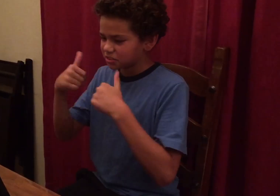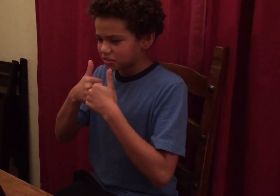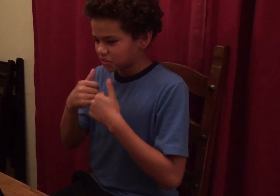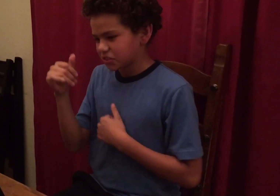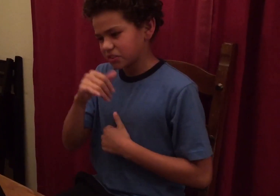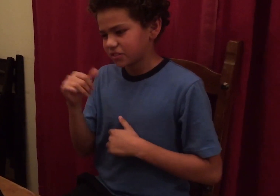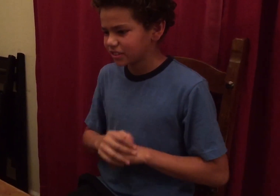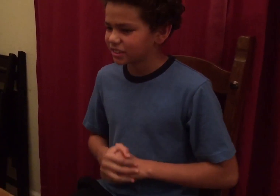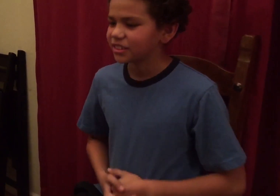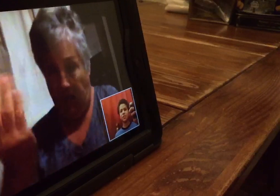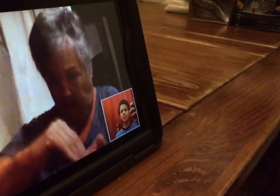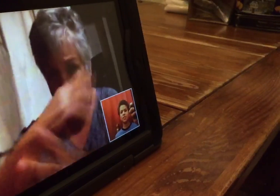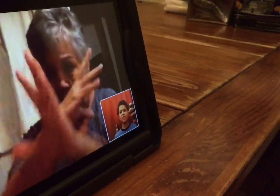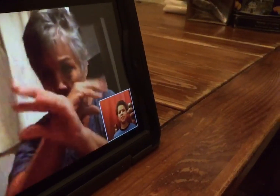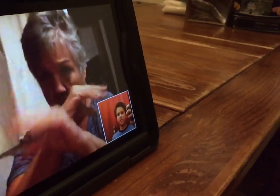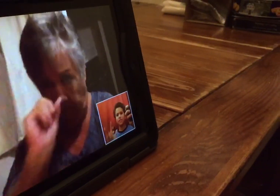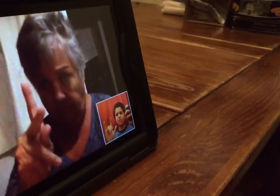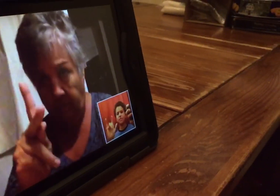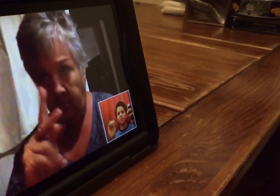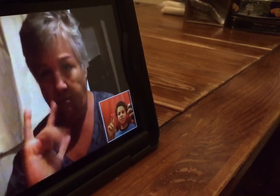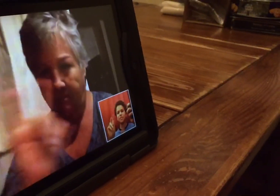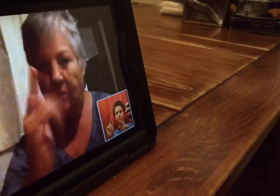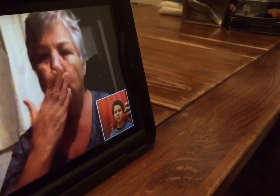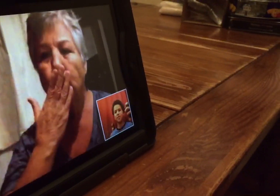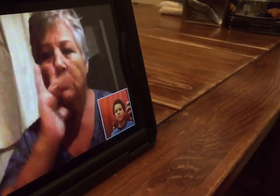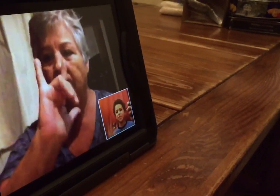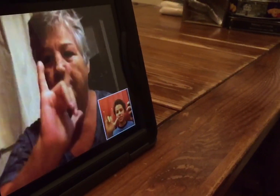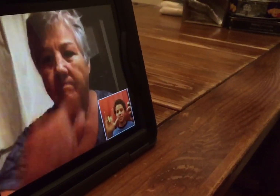It's pretty challenging! We have to VP again, ok? I love you, mwah.